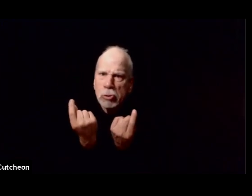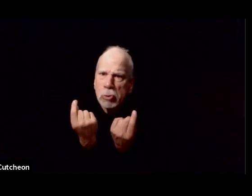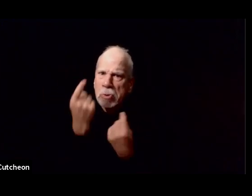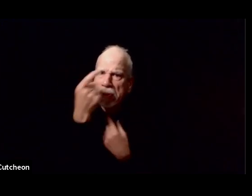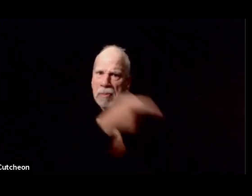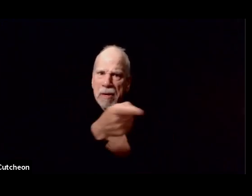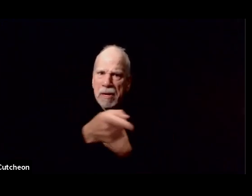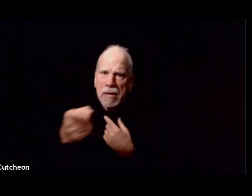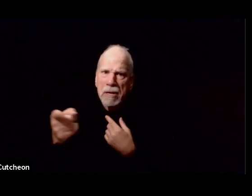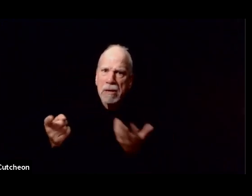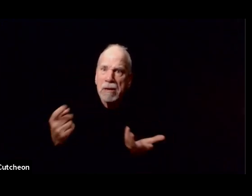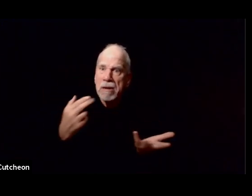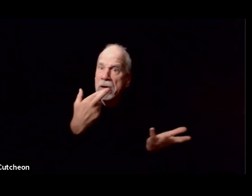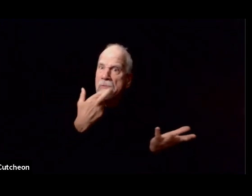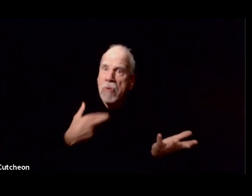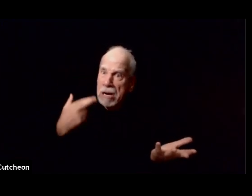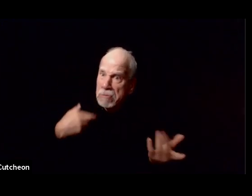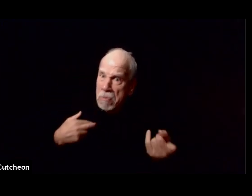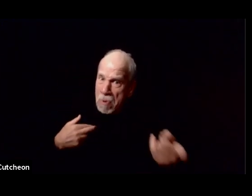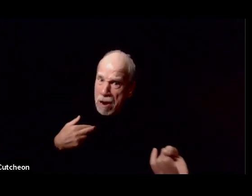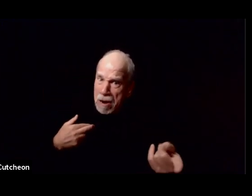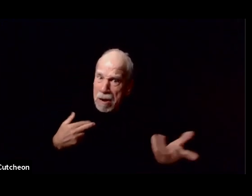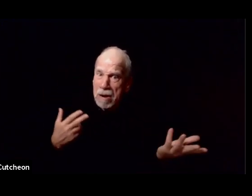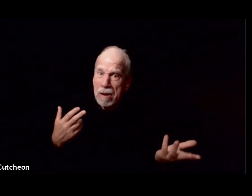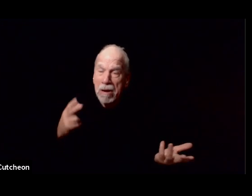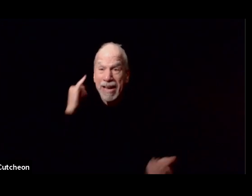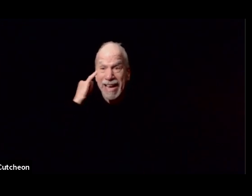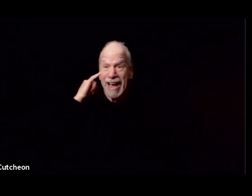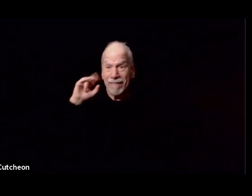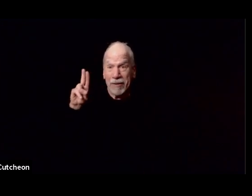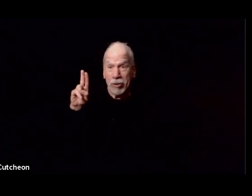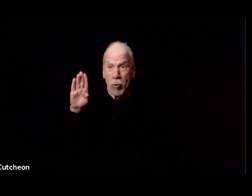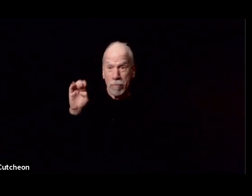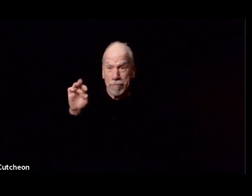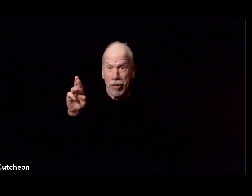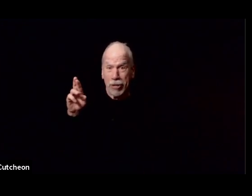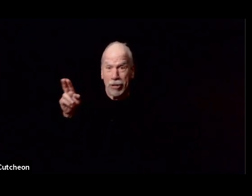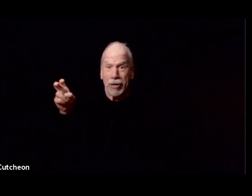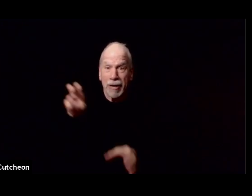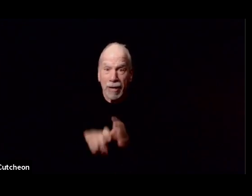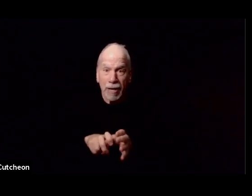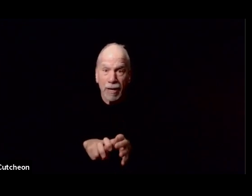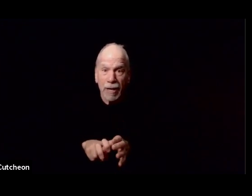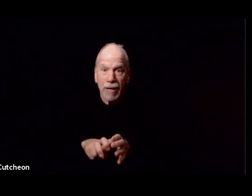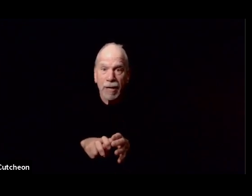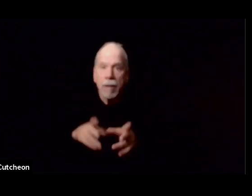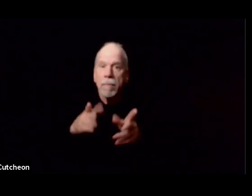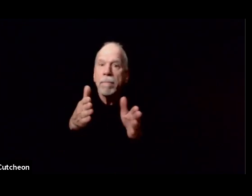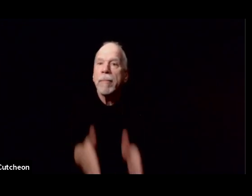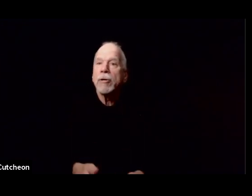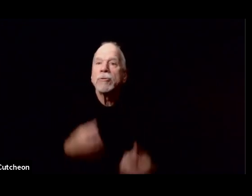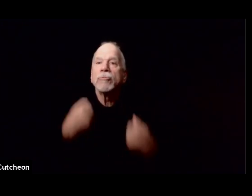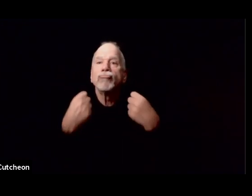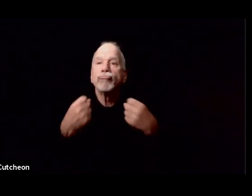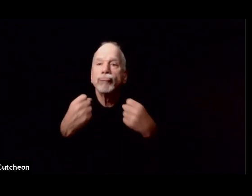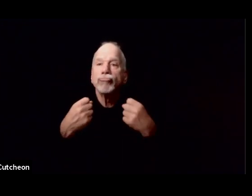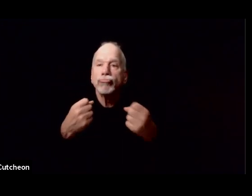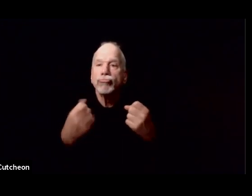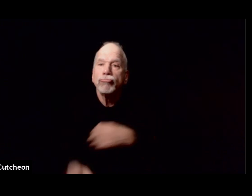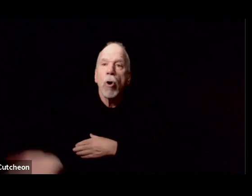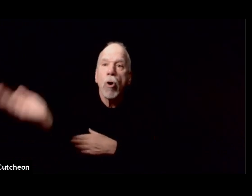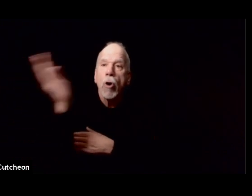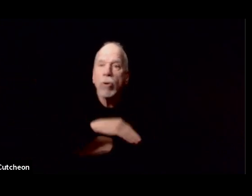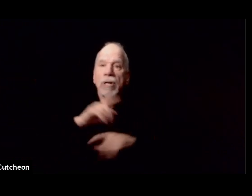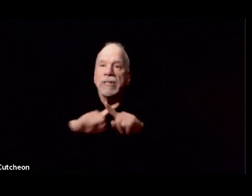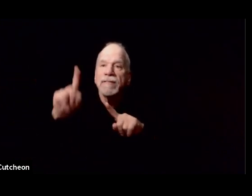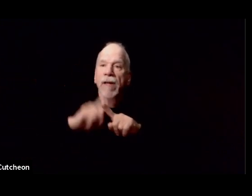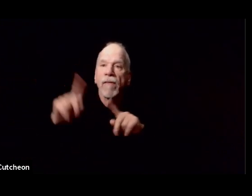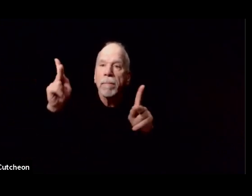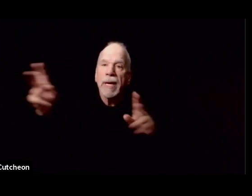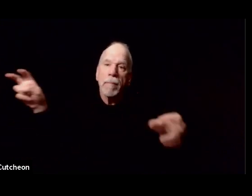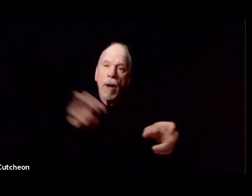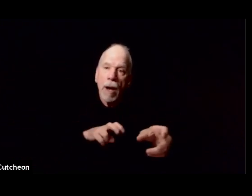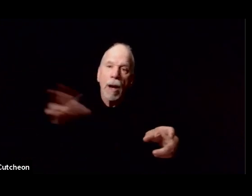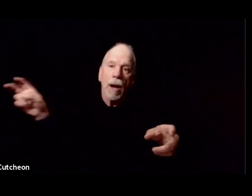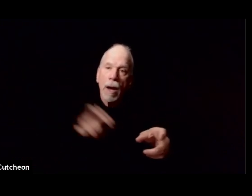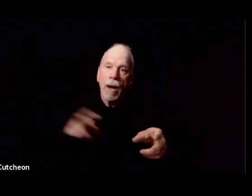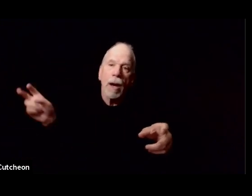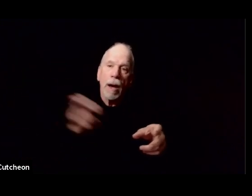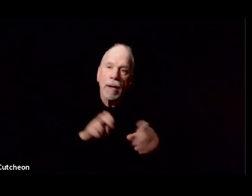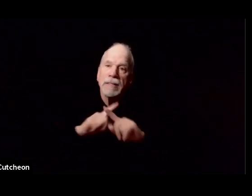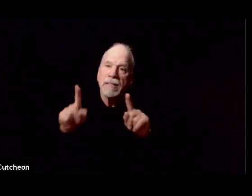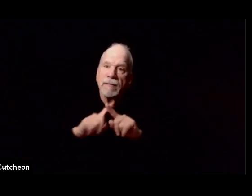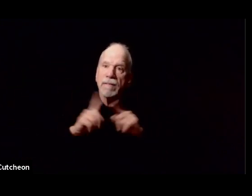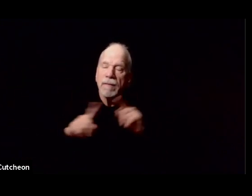that transports many people a day, your exposure is not necessarily that of one individual.